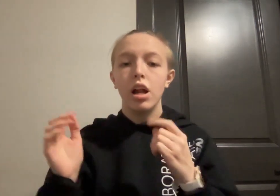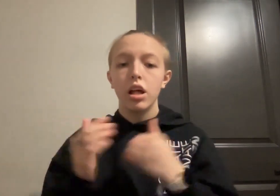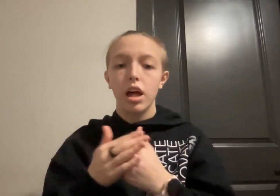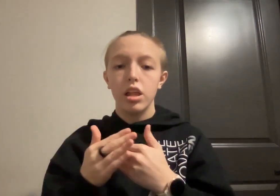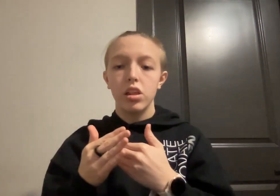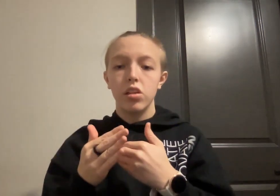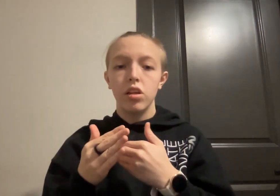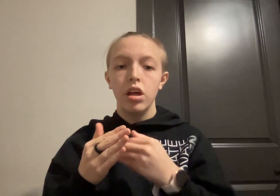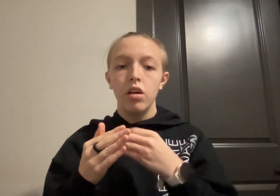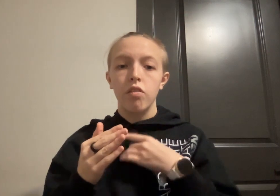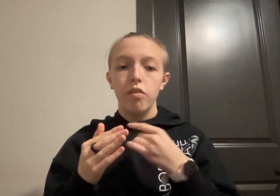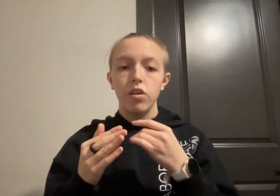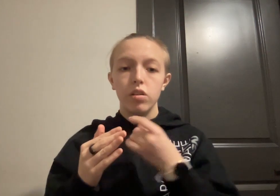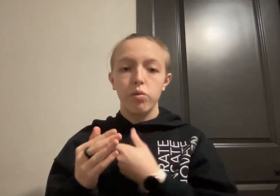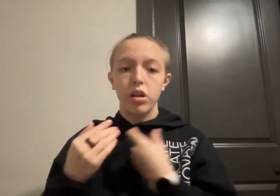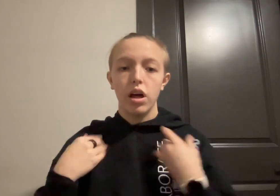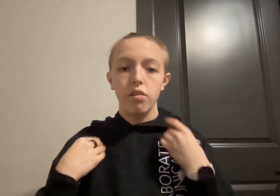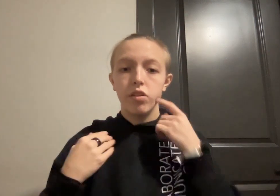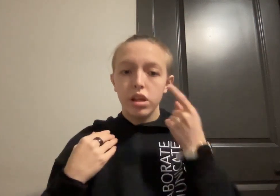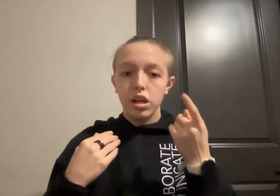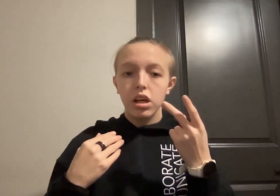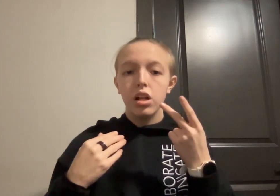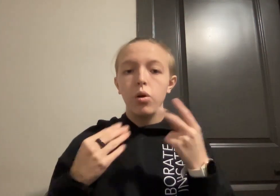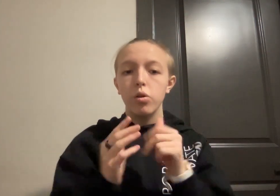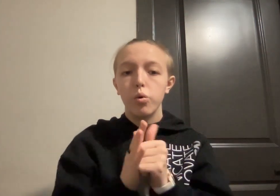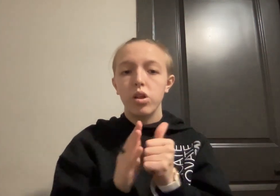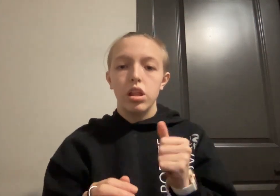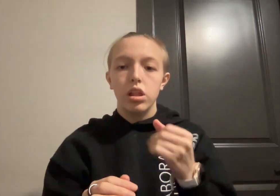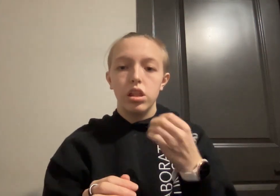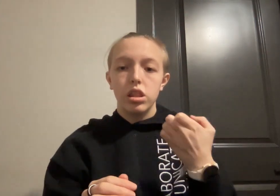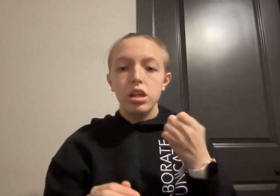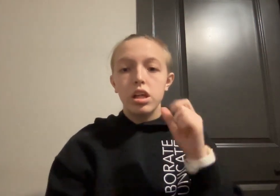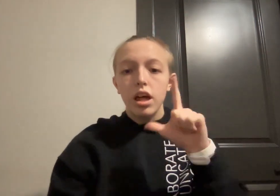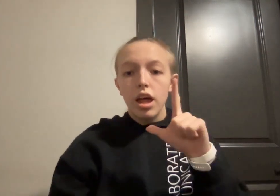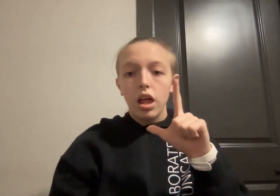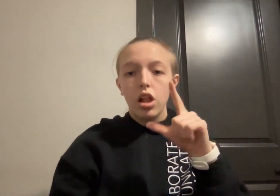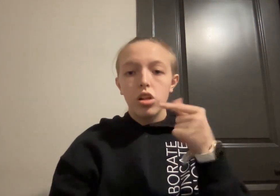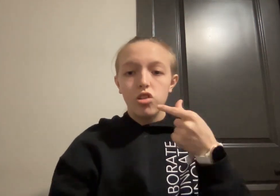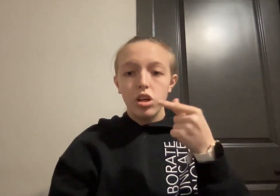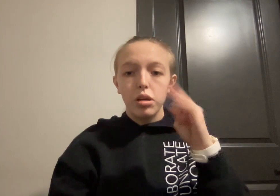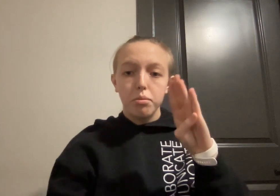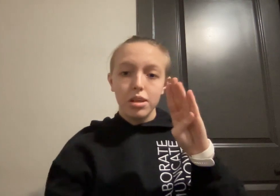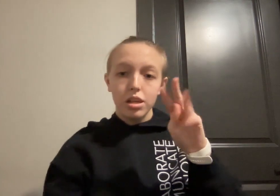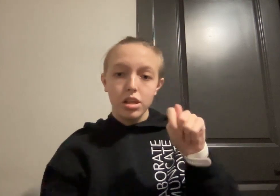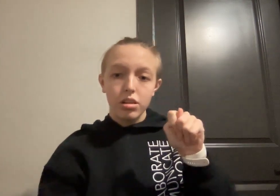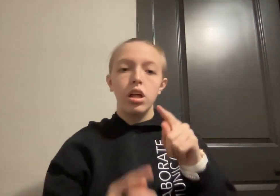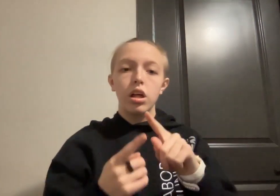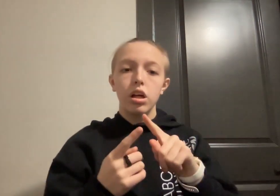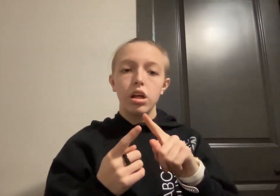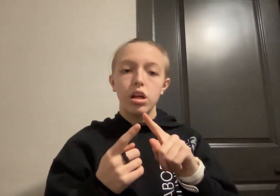against like we have seen with the LGBT